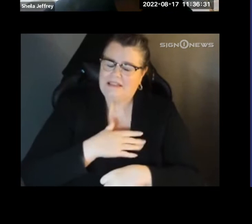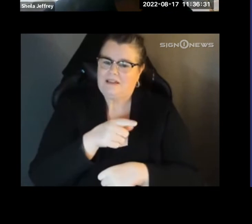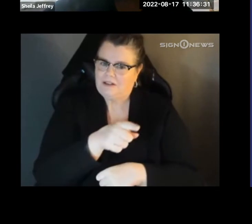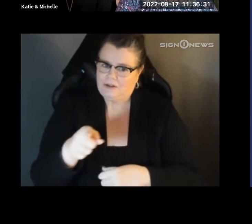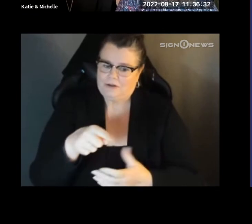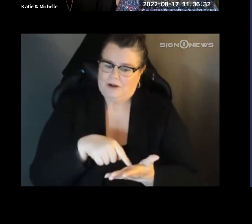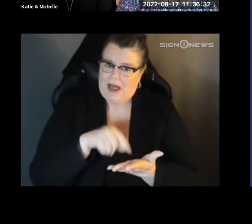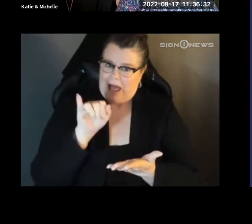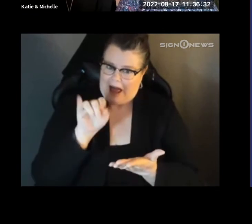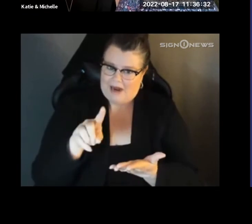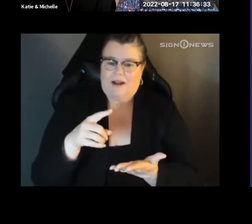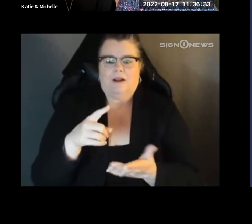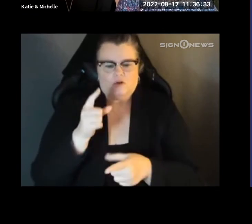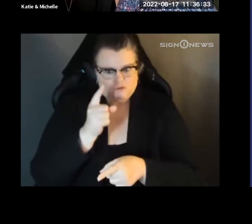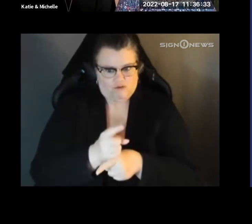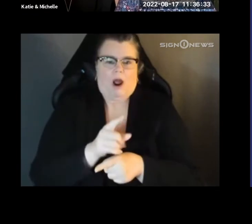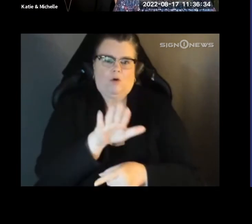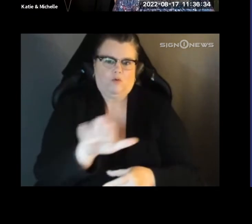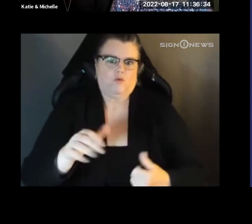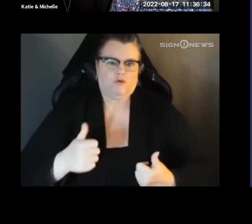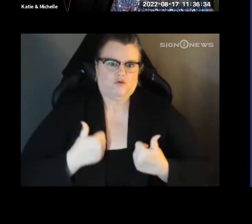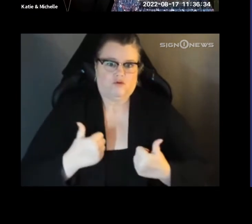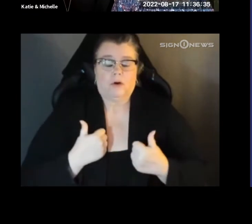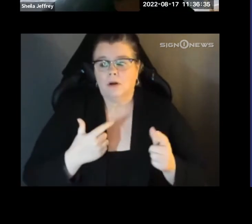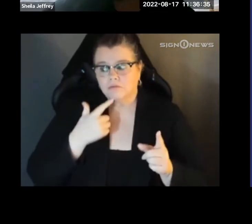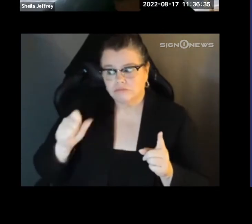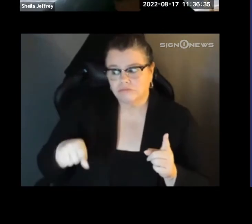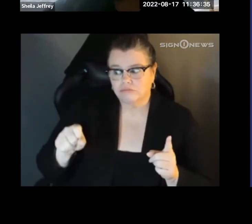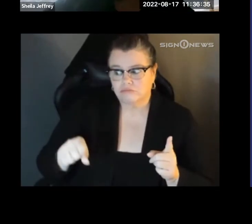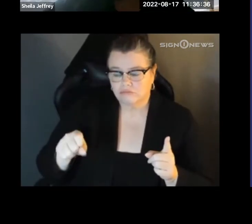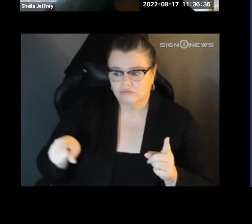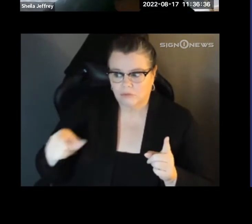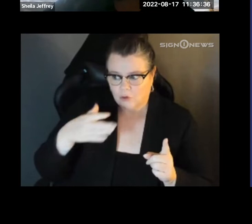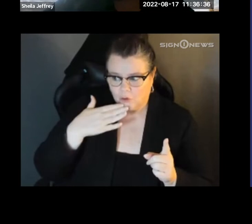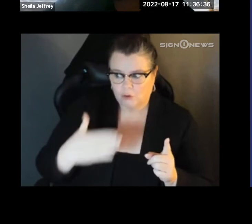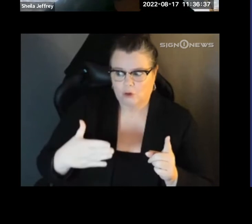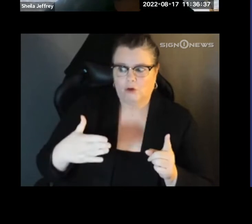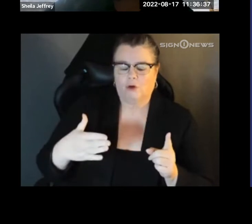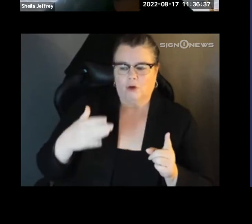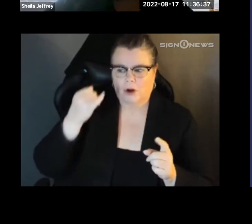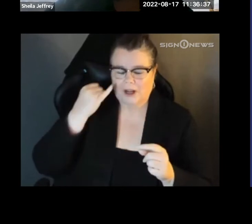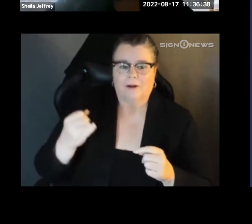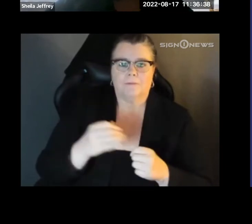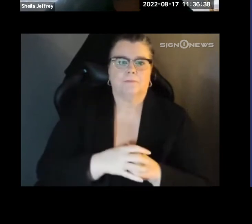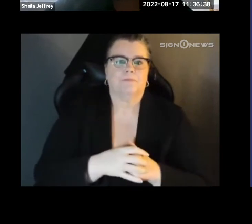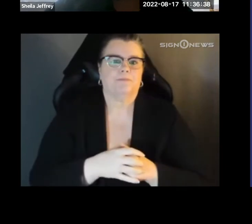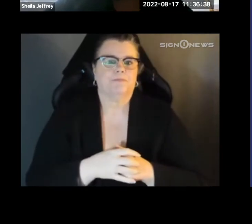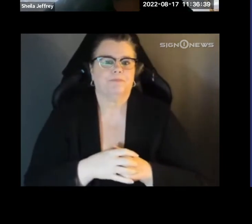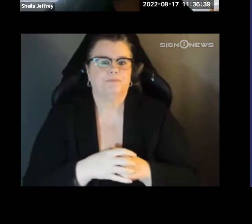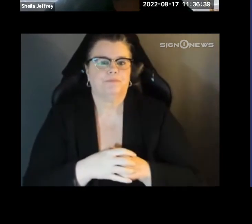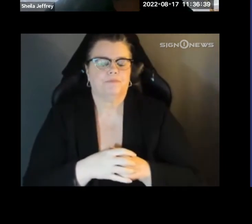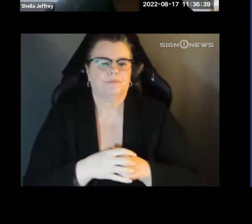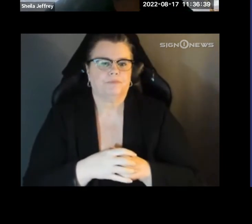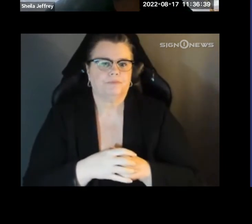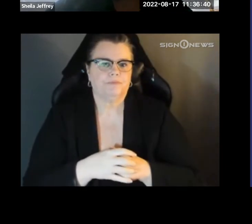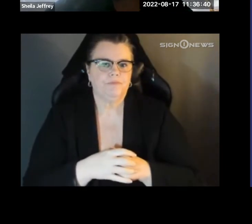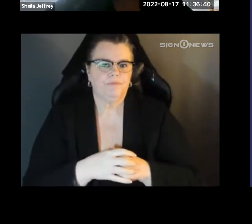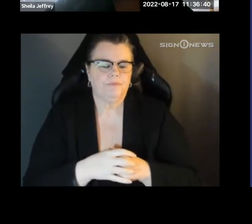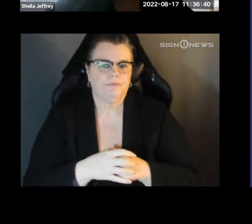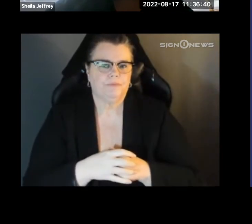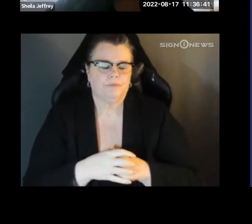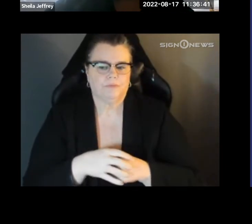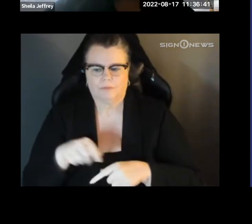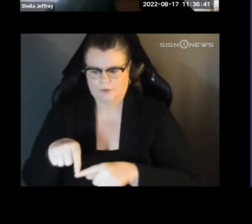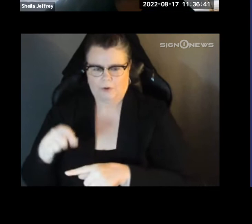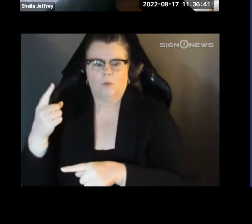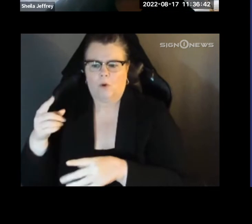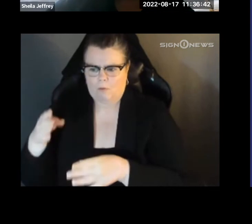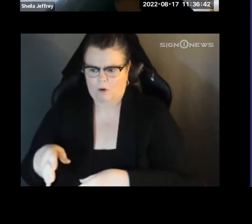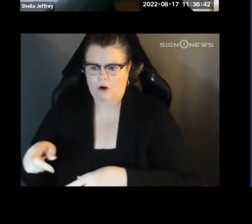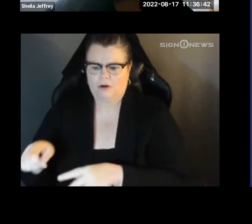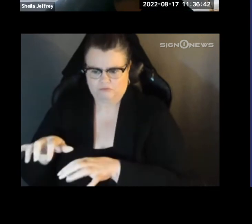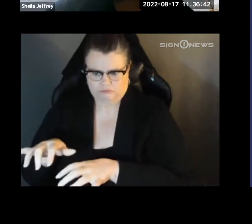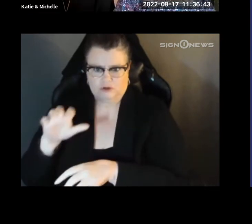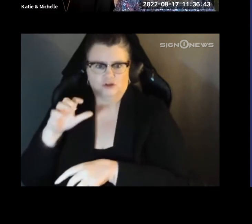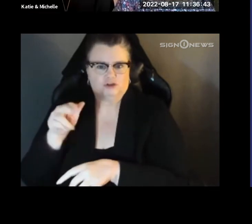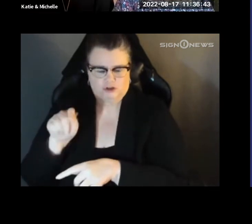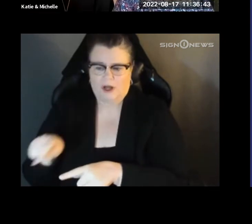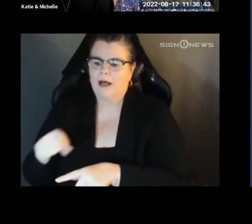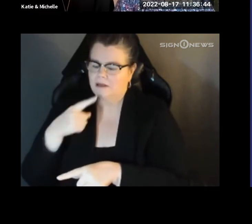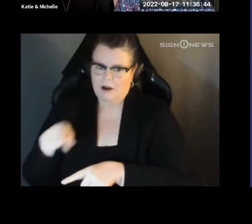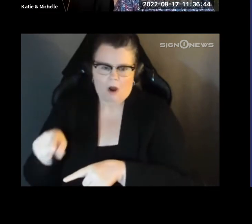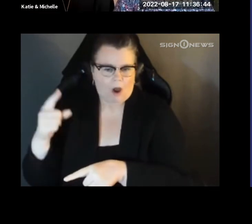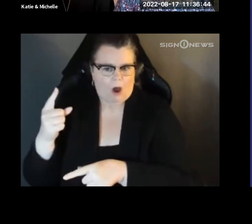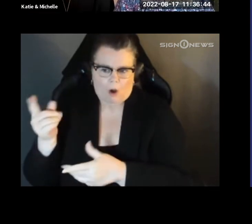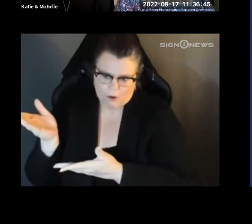that's very good thank you Shannon and as John said earlier